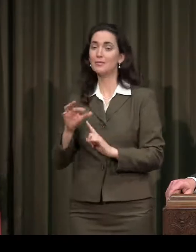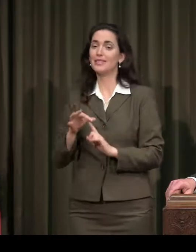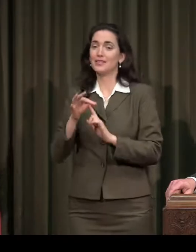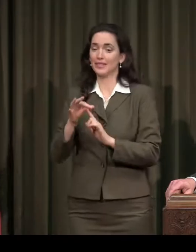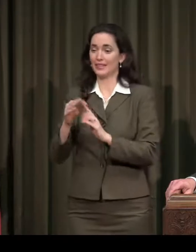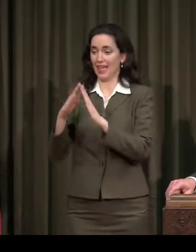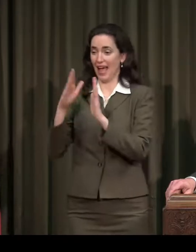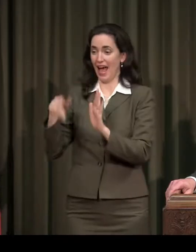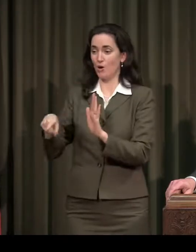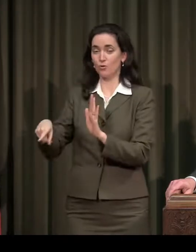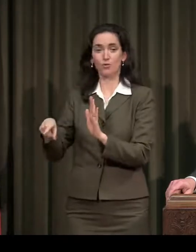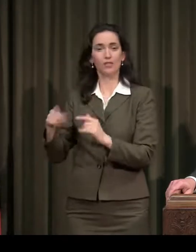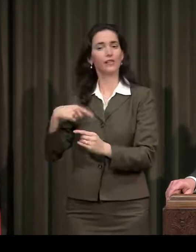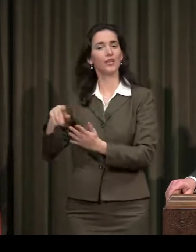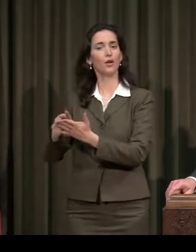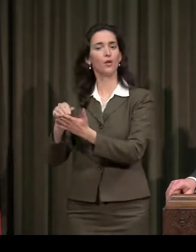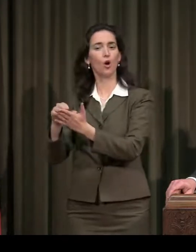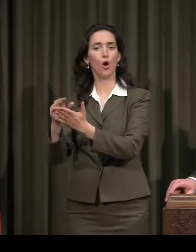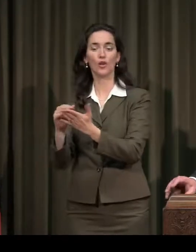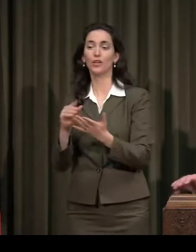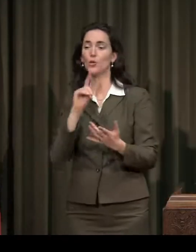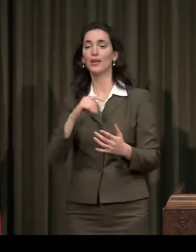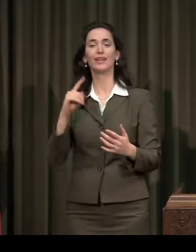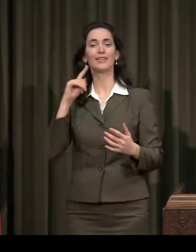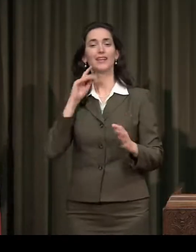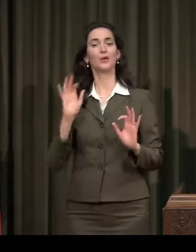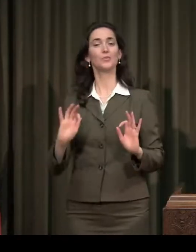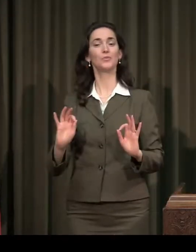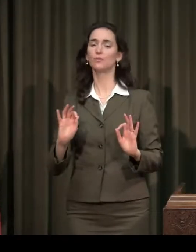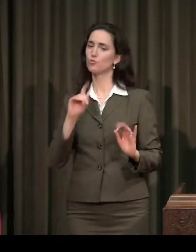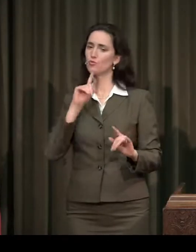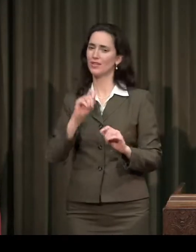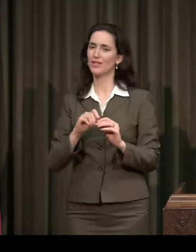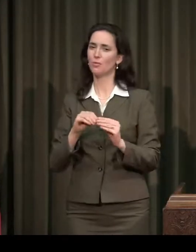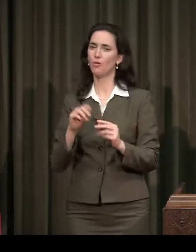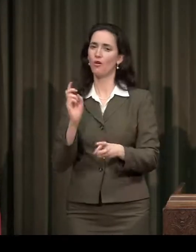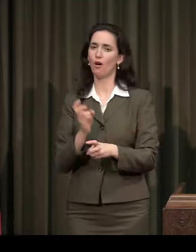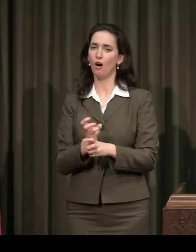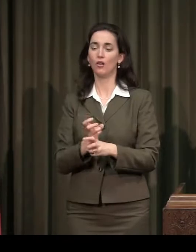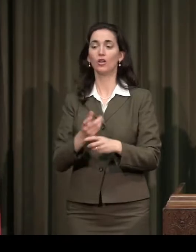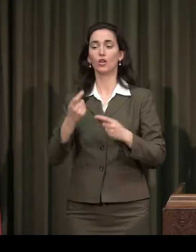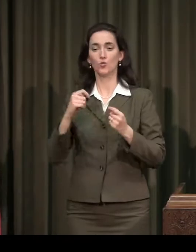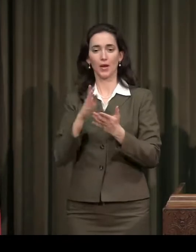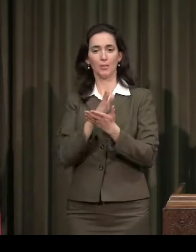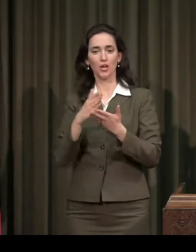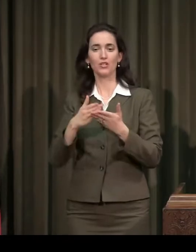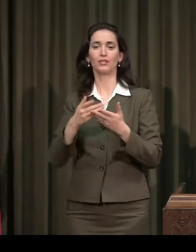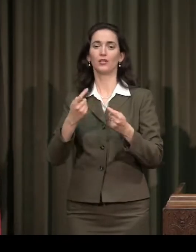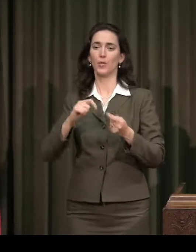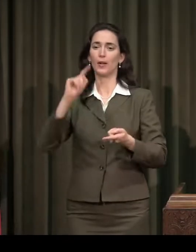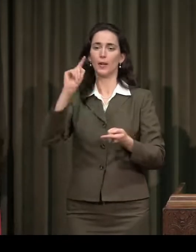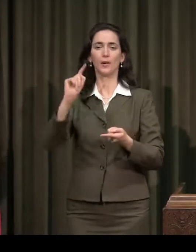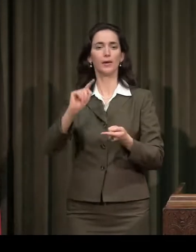as it might look or as the sound bites might indicate when you're trying to cut the budget and make these adjustments